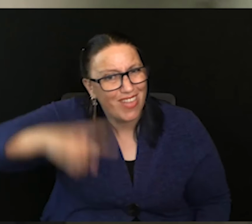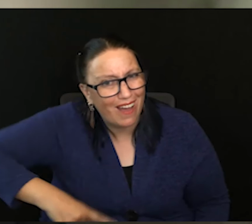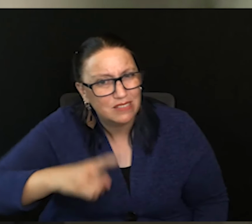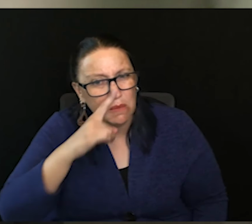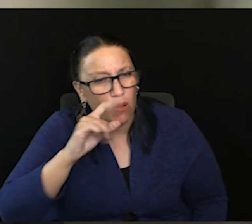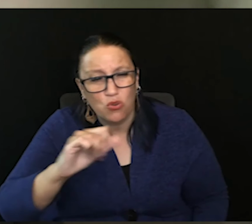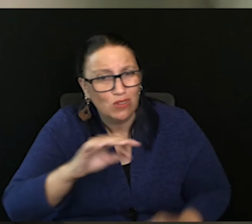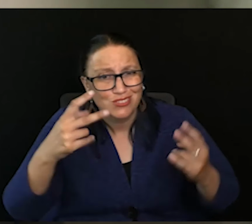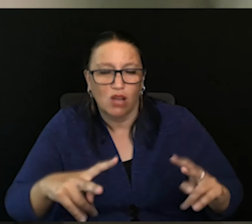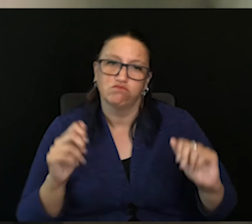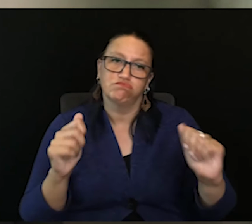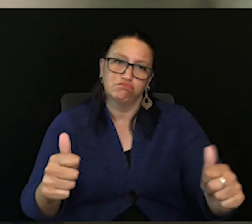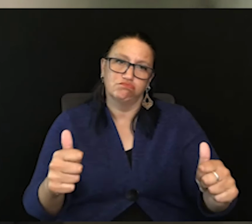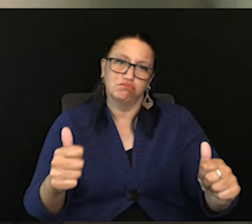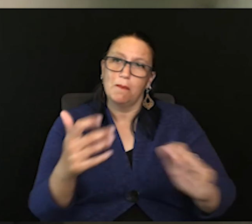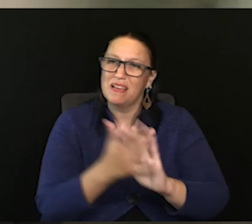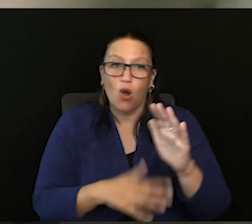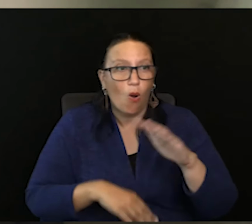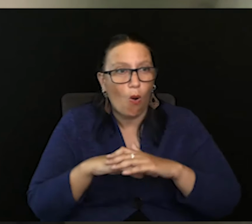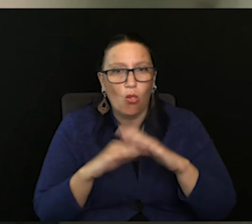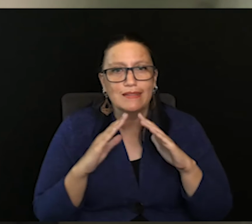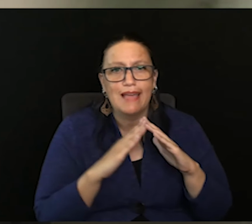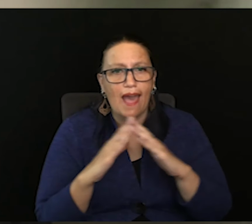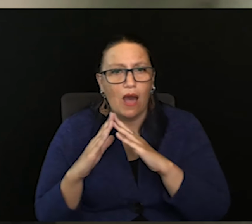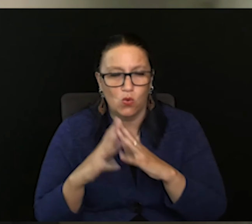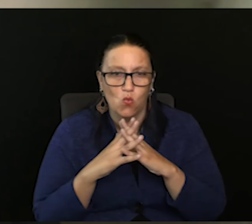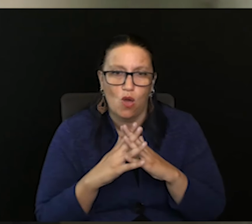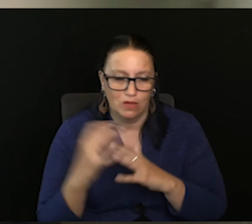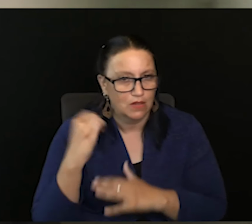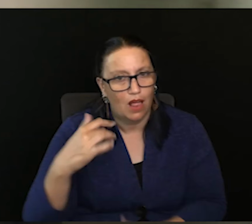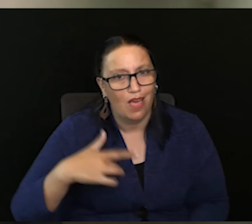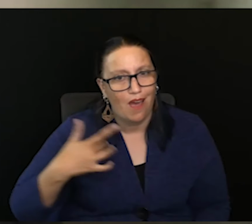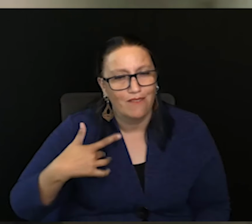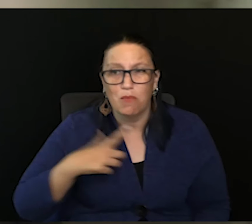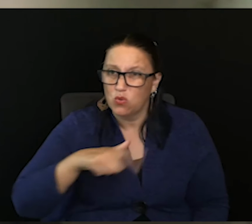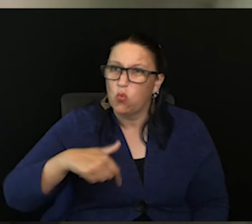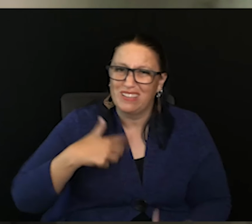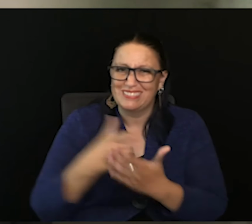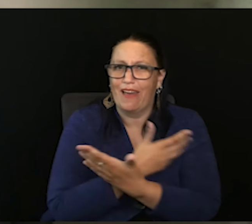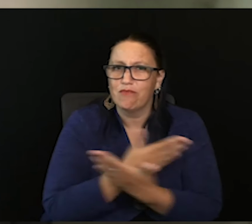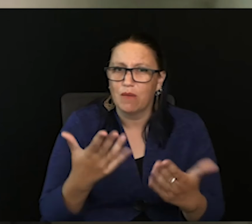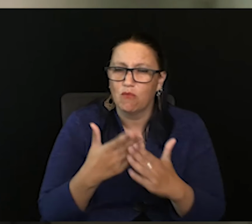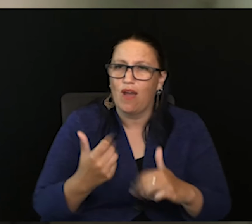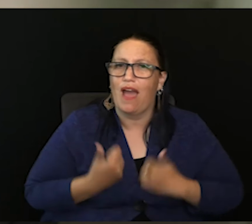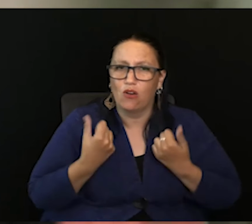communities, and the equivalent of townships worth of lives. And so that system has been fundamental.